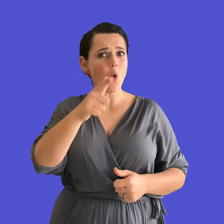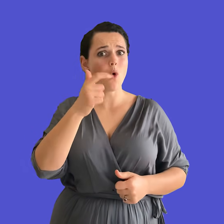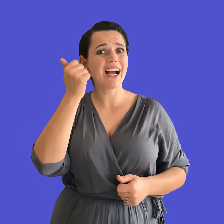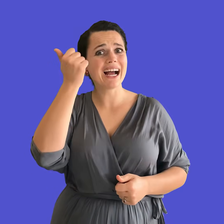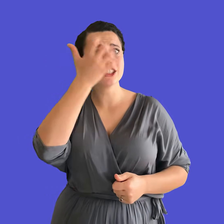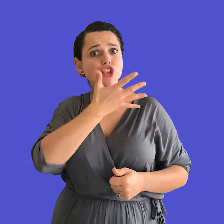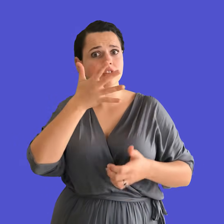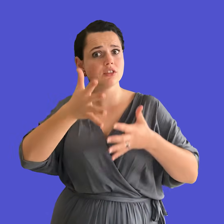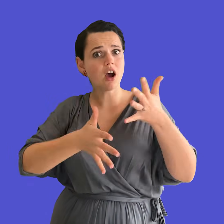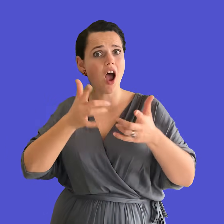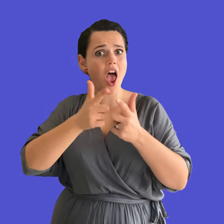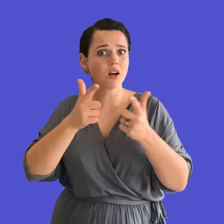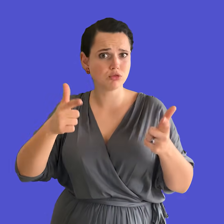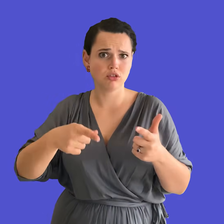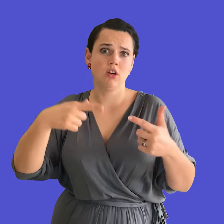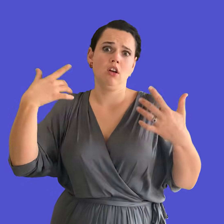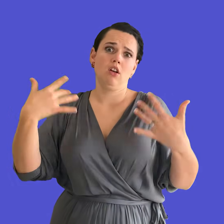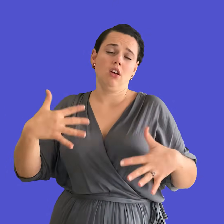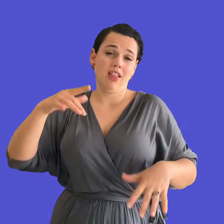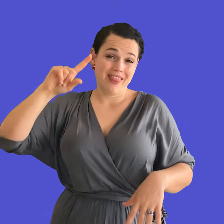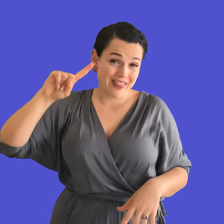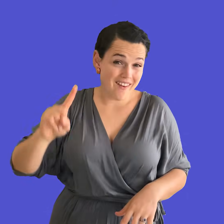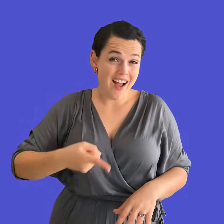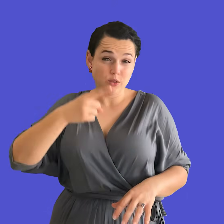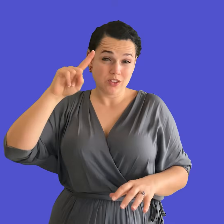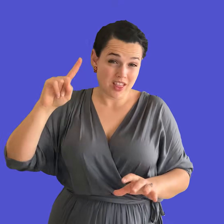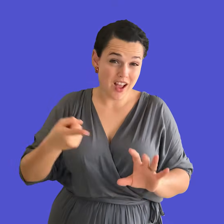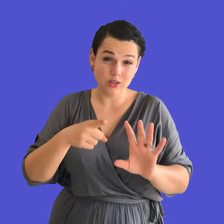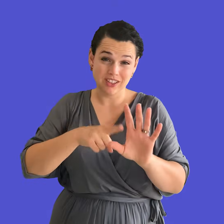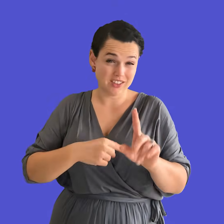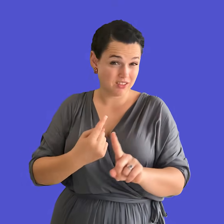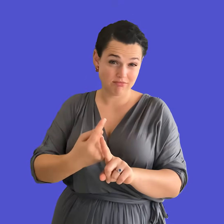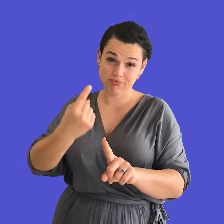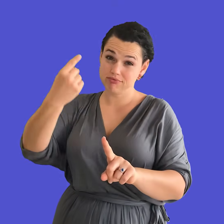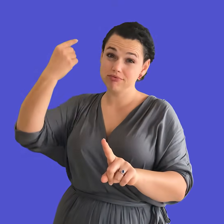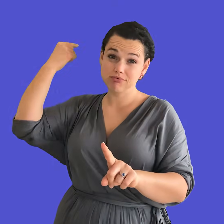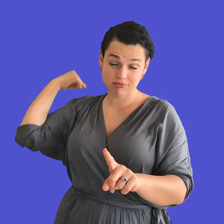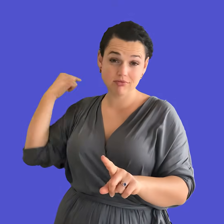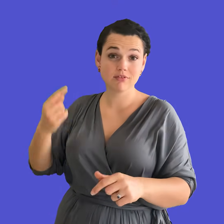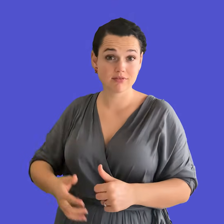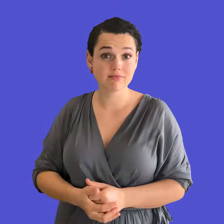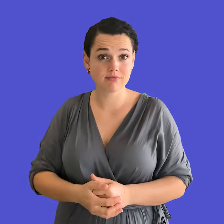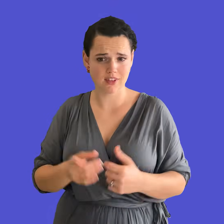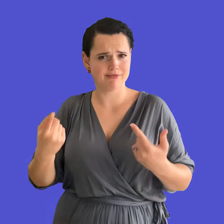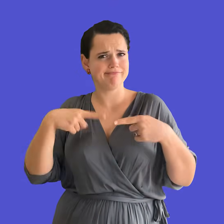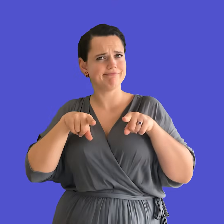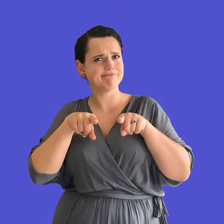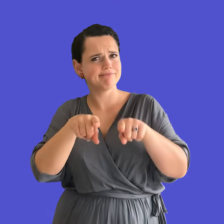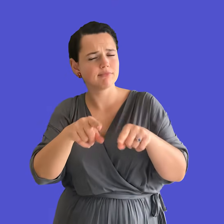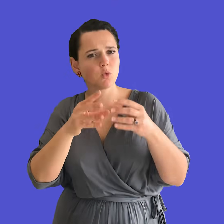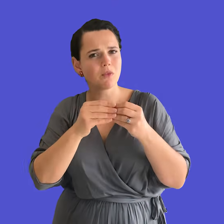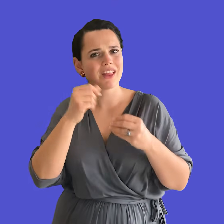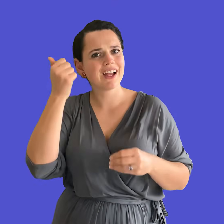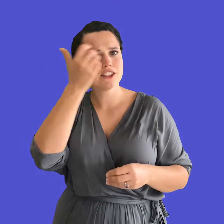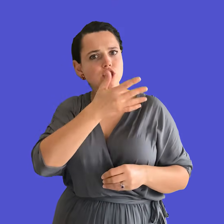It is now recognises Auslan, which is the Australian Sign Language. We know there has been an Indigenous Sign Language that has been here